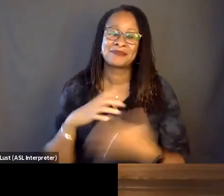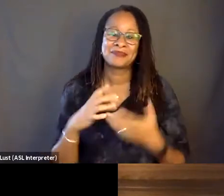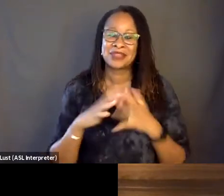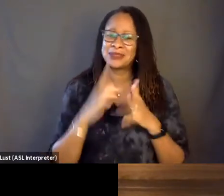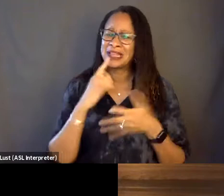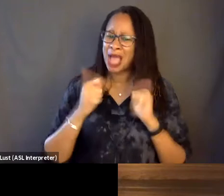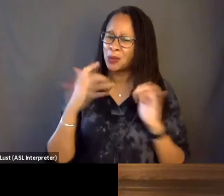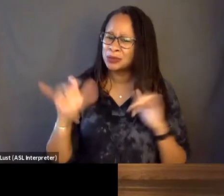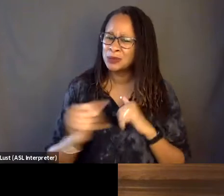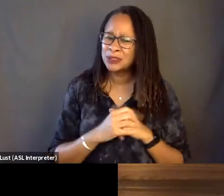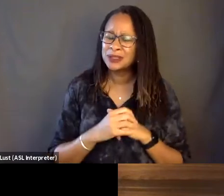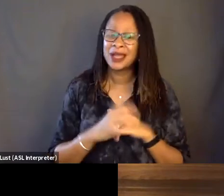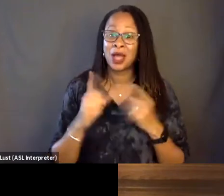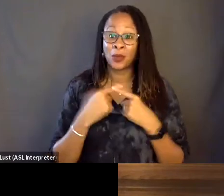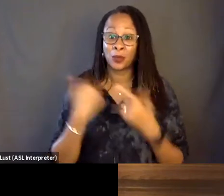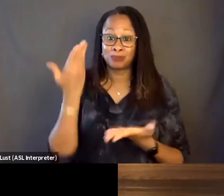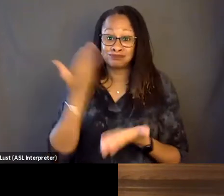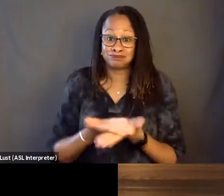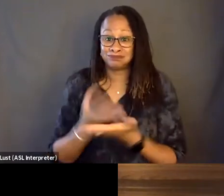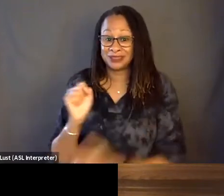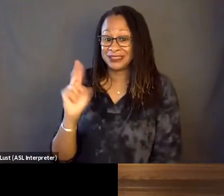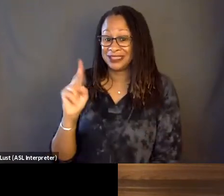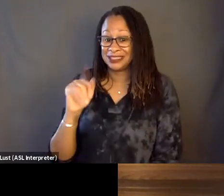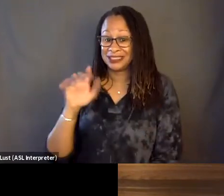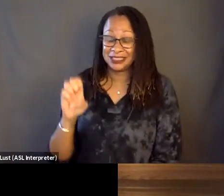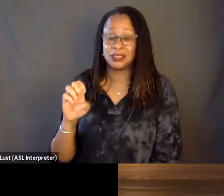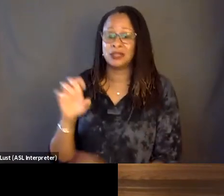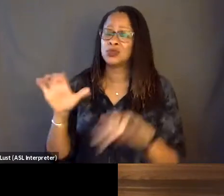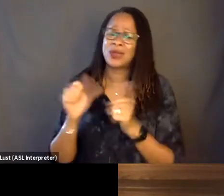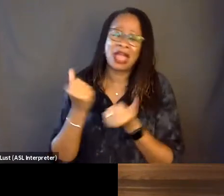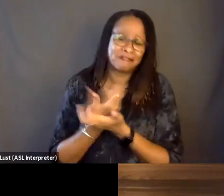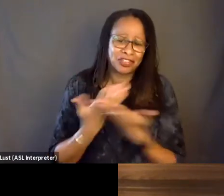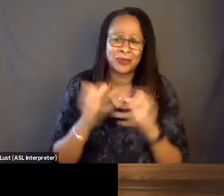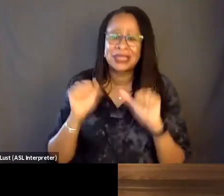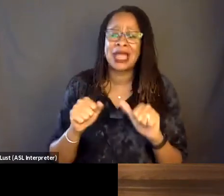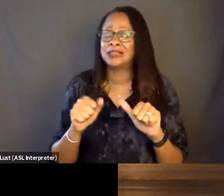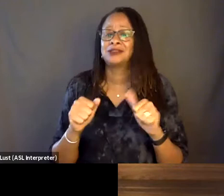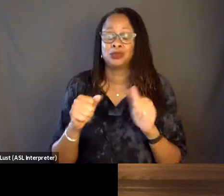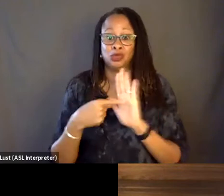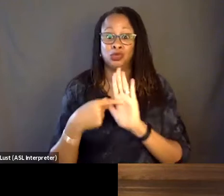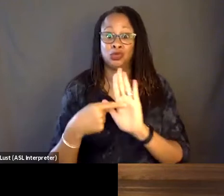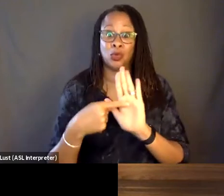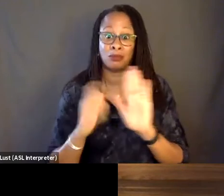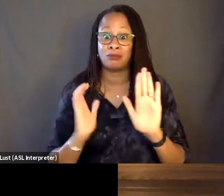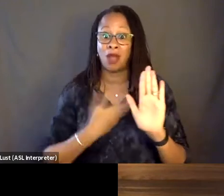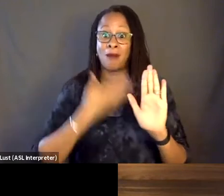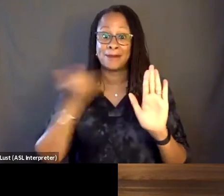So when we got to Sundance, it was just doing everything we could to put our best foot forward. But in my heart, kind of like with "Icarus,"